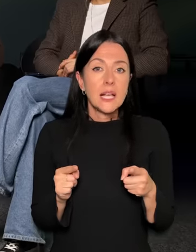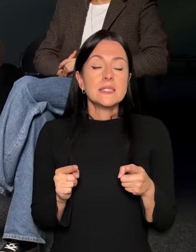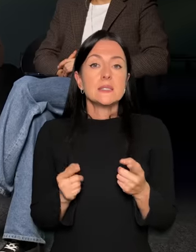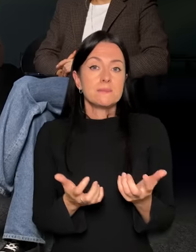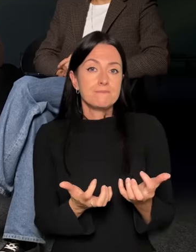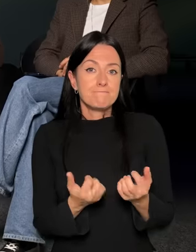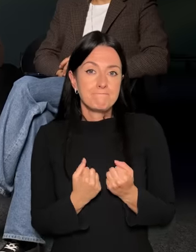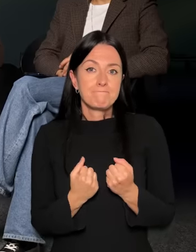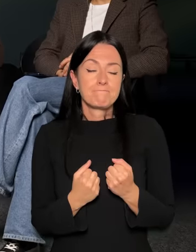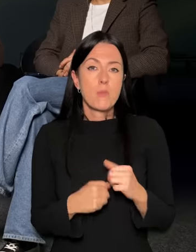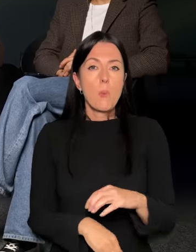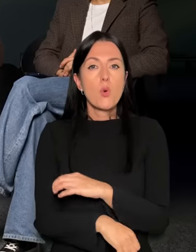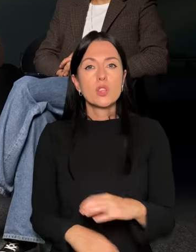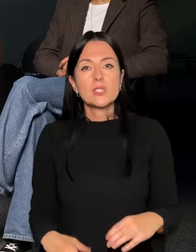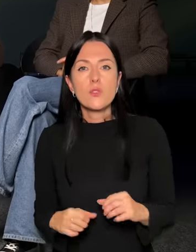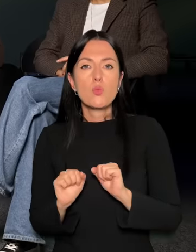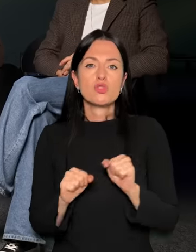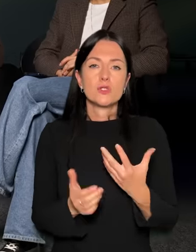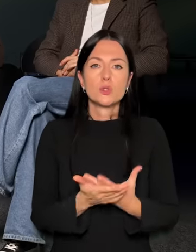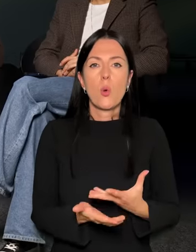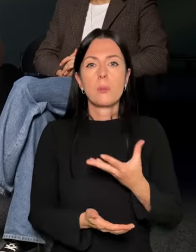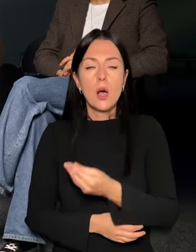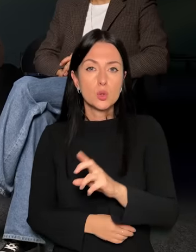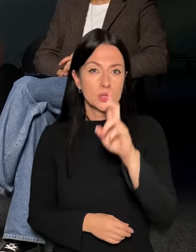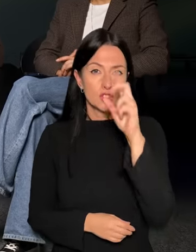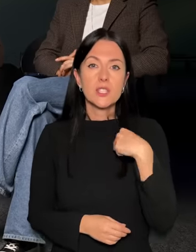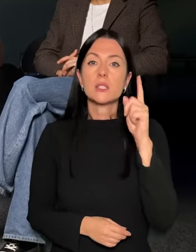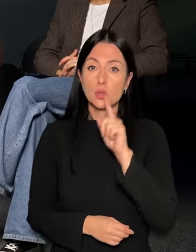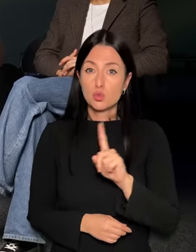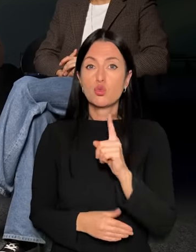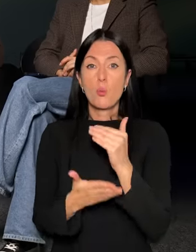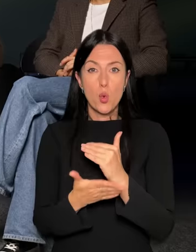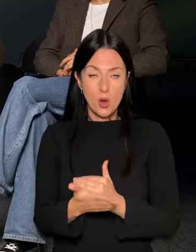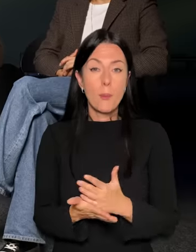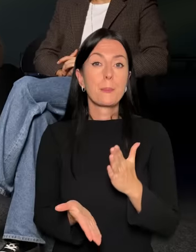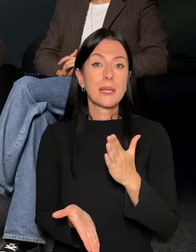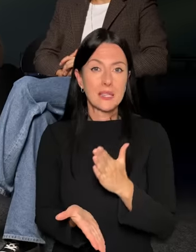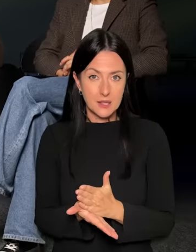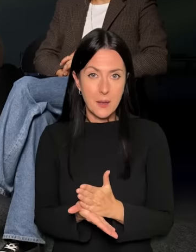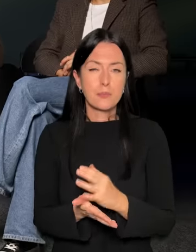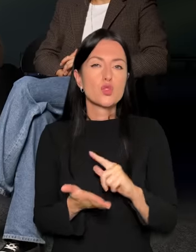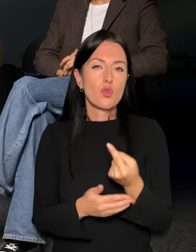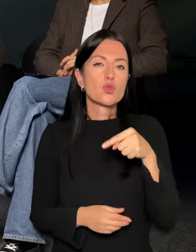of getting prosthetics, the state's payment options. I know that there are programs, but, as I mentioned,